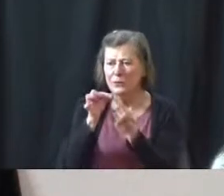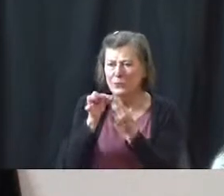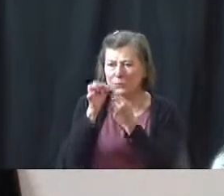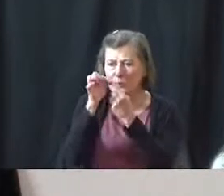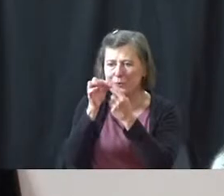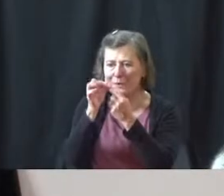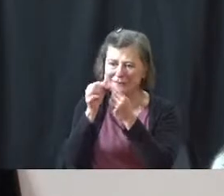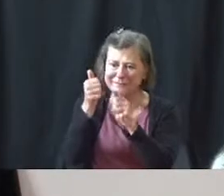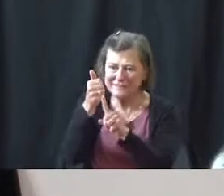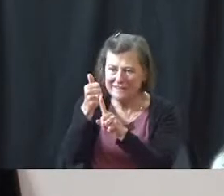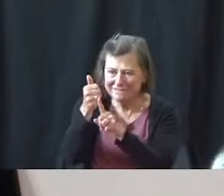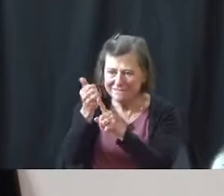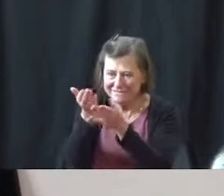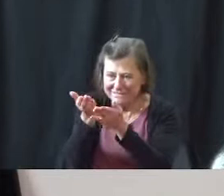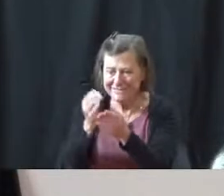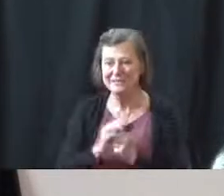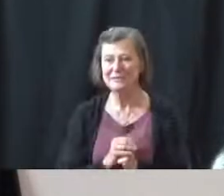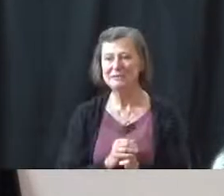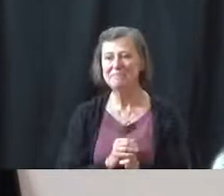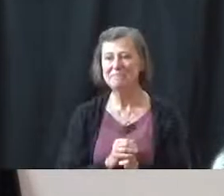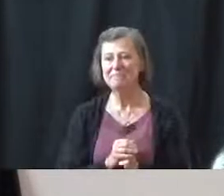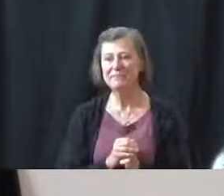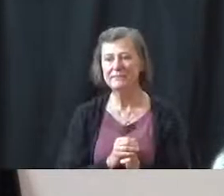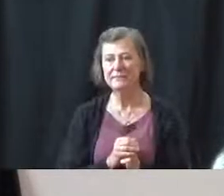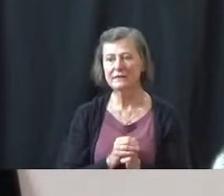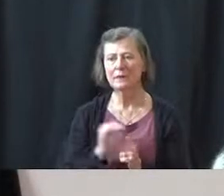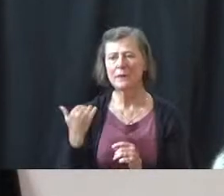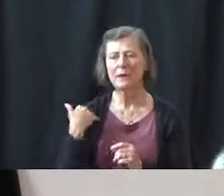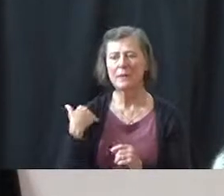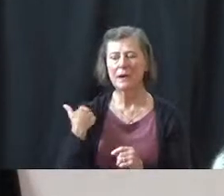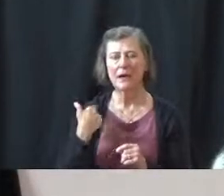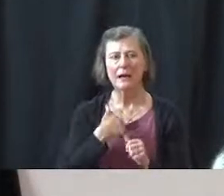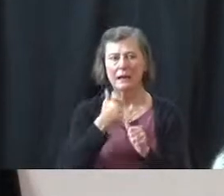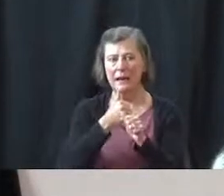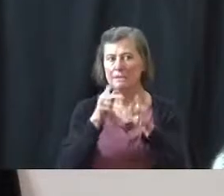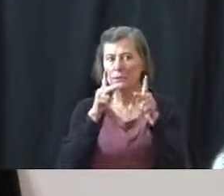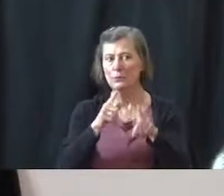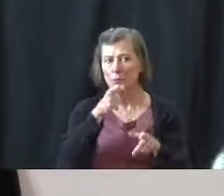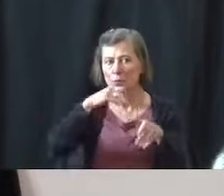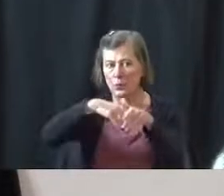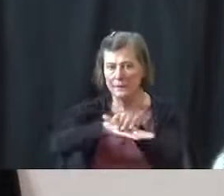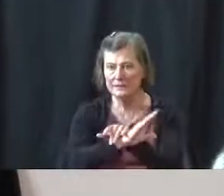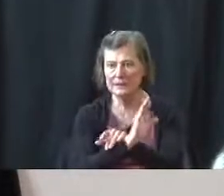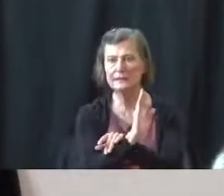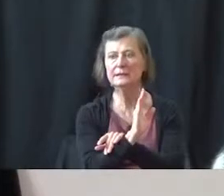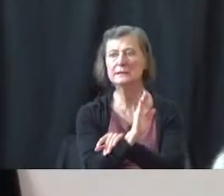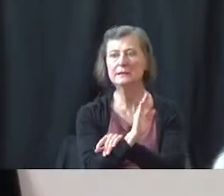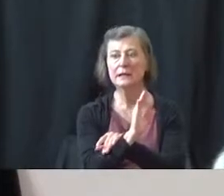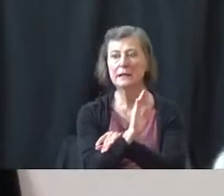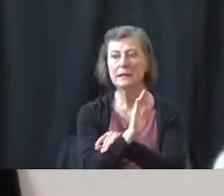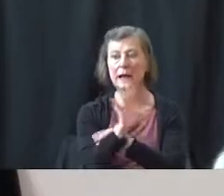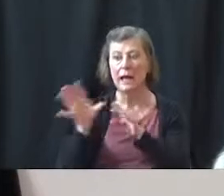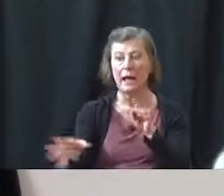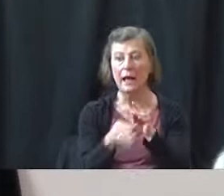And, this reminds us that every person who enters our building adds something special,